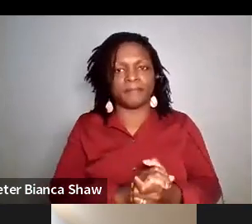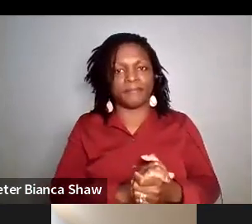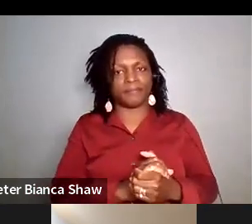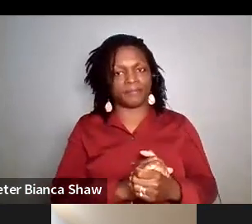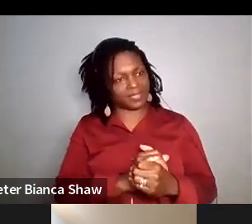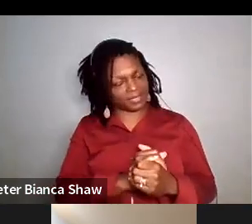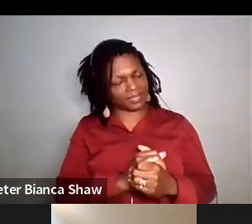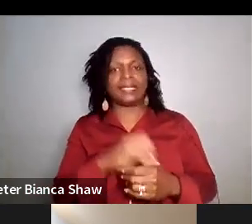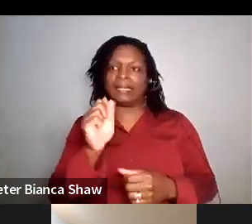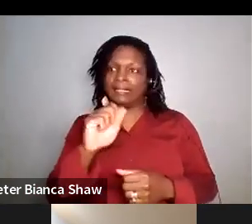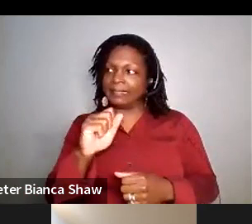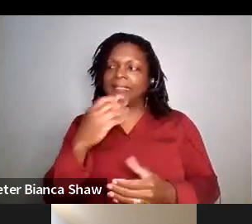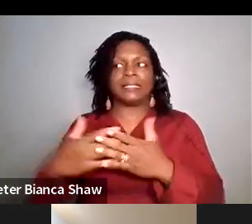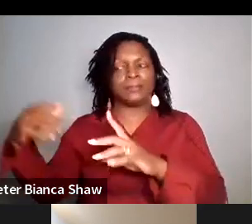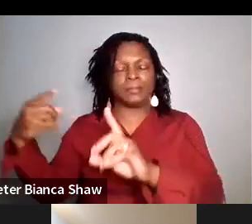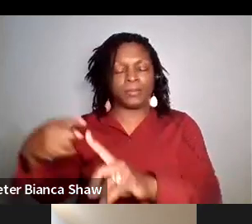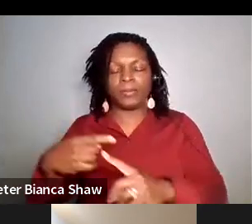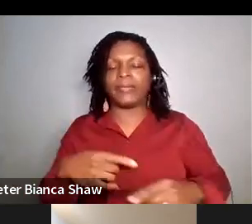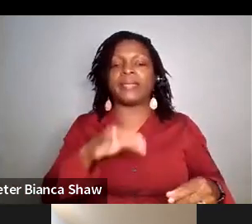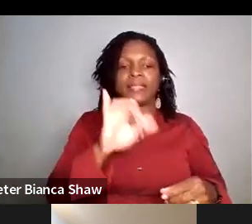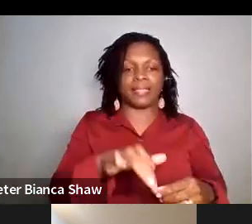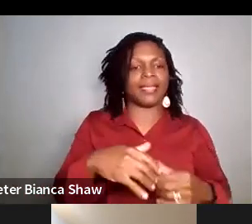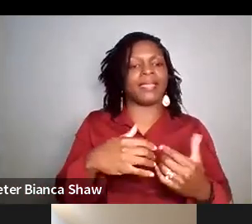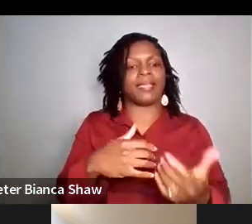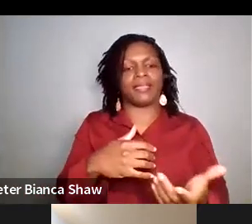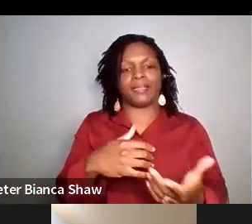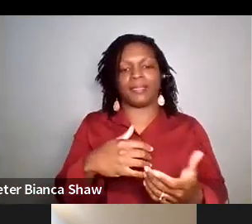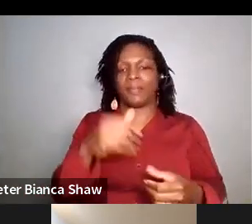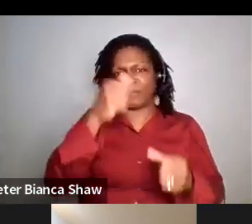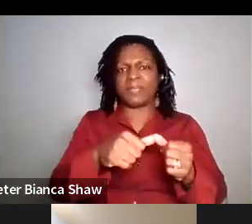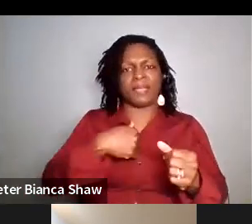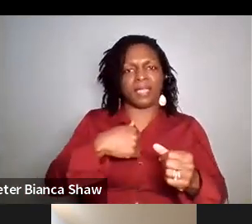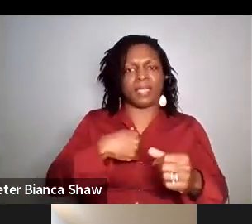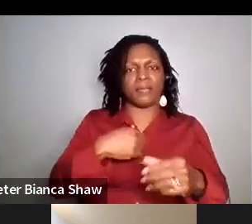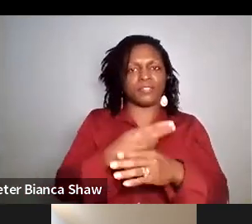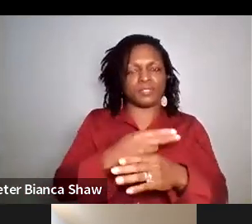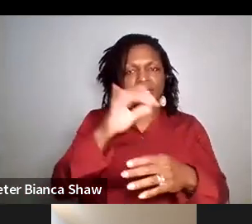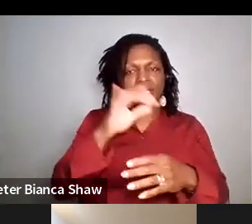31 milliliters were not mints for ambulatory patients, big, heavy machine.